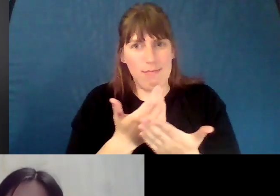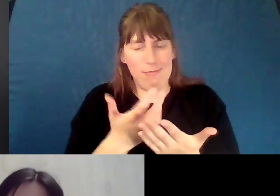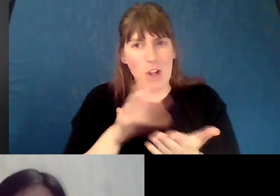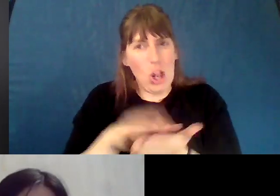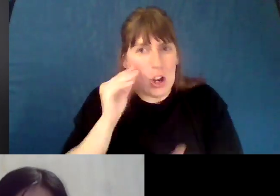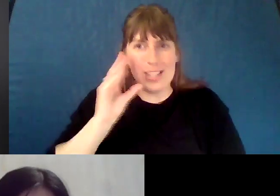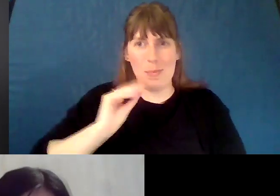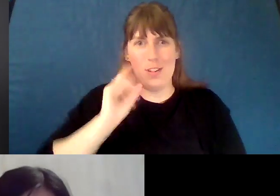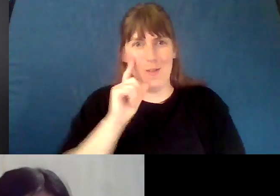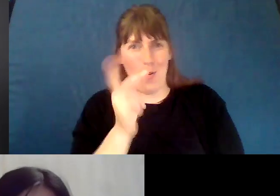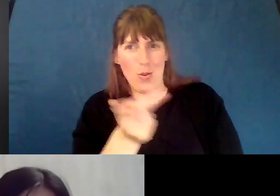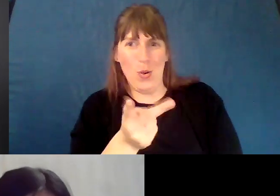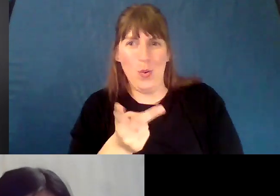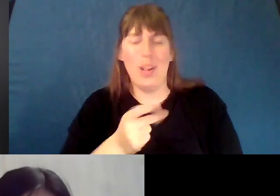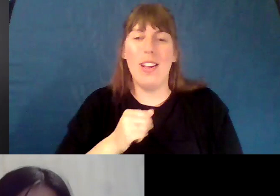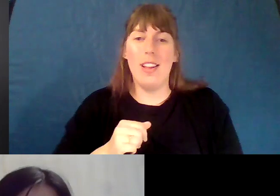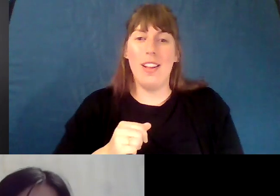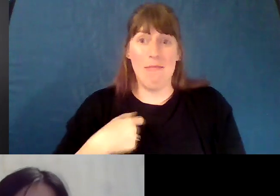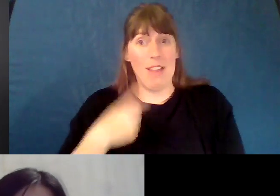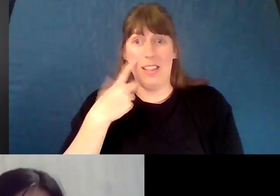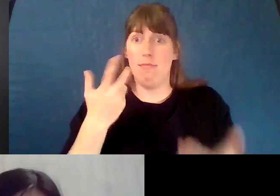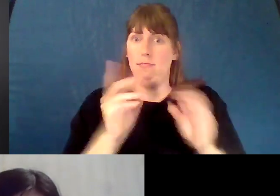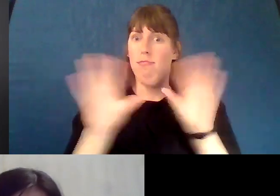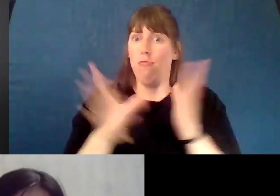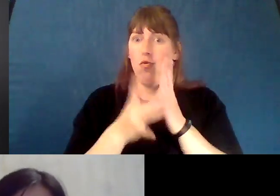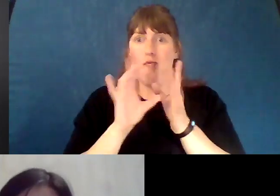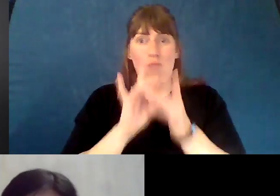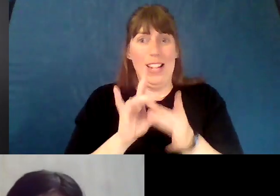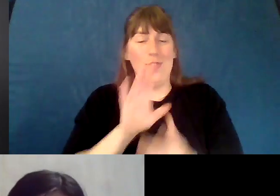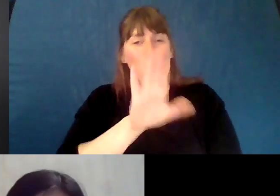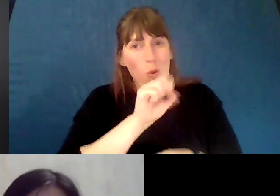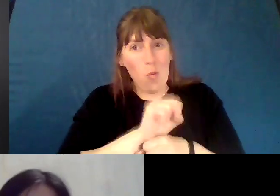And of course, that's related, I think, as well to your individual work with CURRENT and with